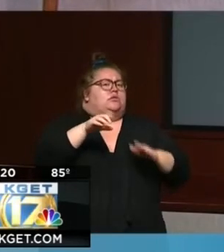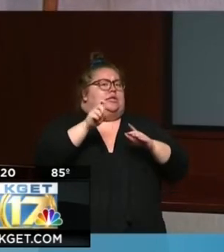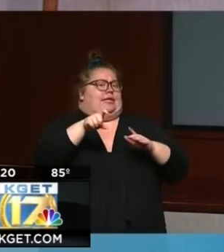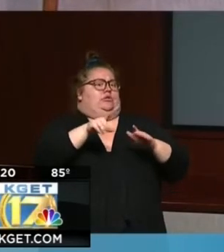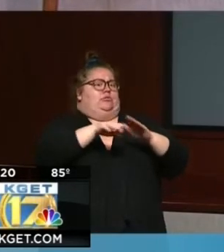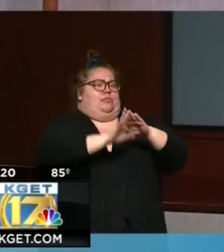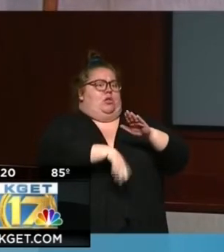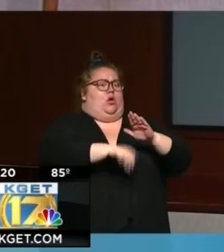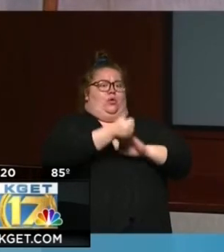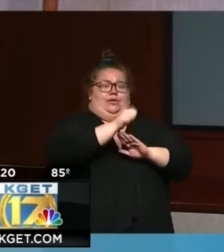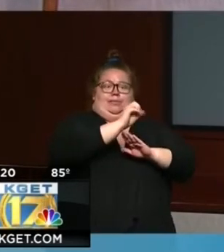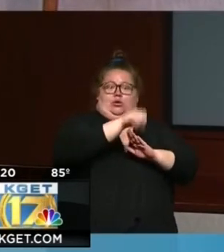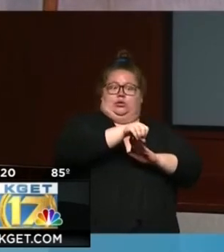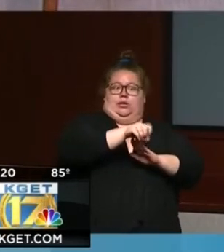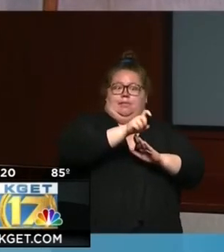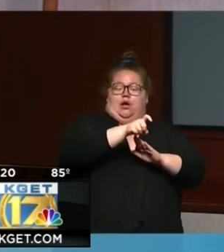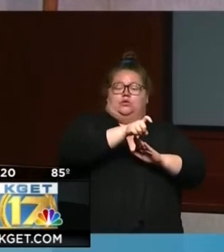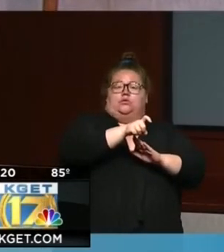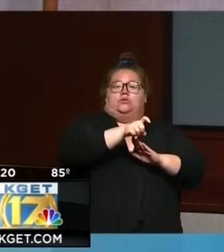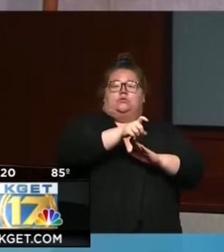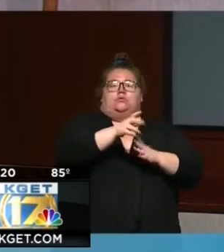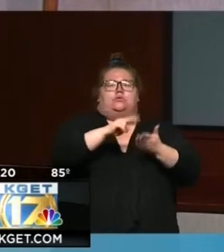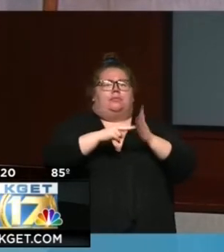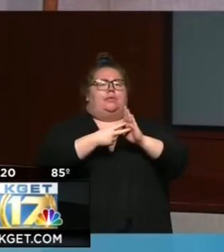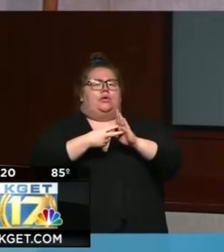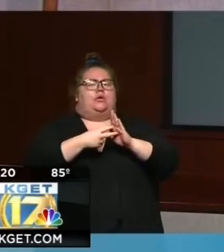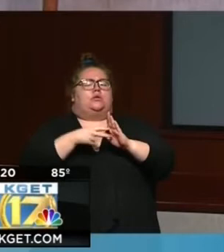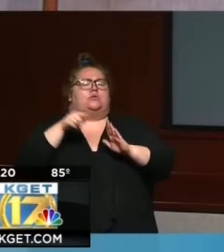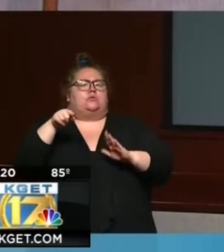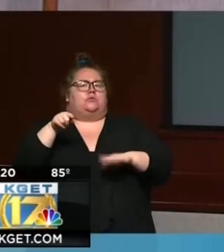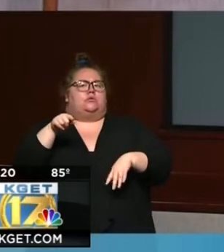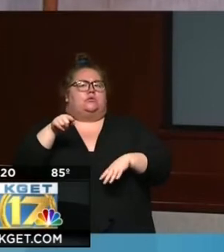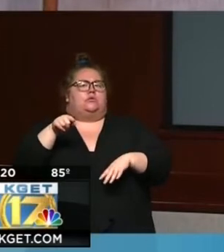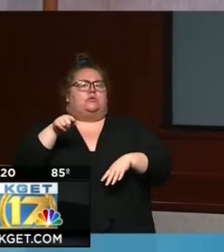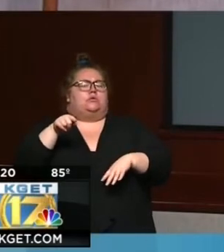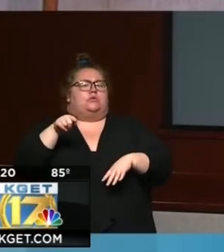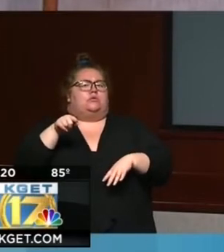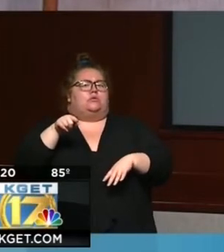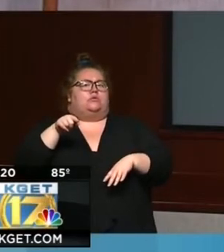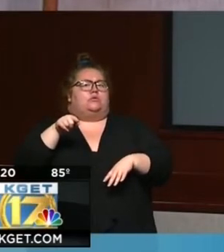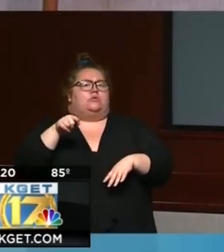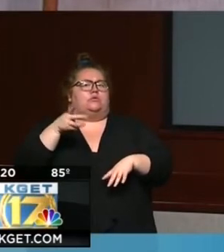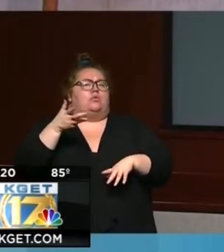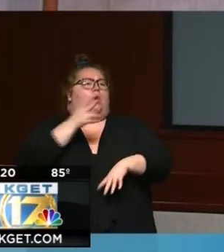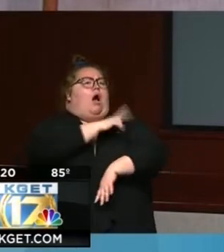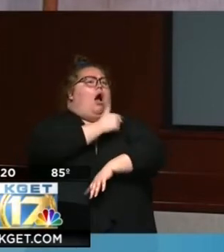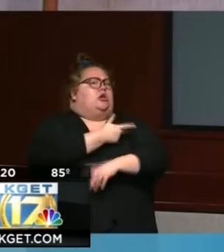CHANGE OF THREE-DAY HOSPITALIZATIONS, 18% STATE